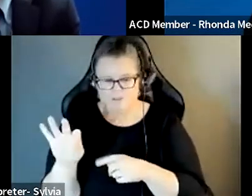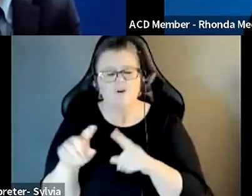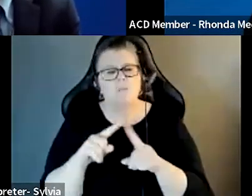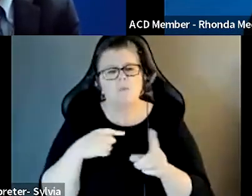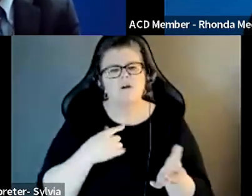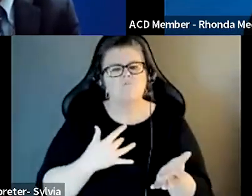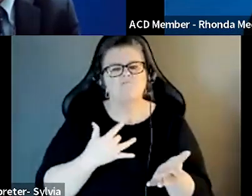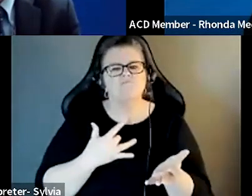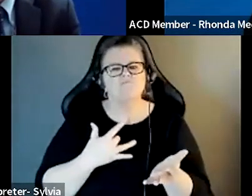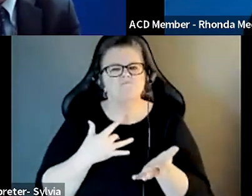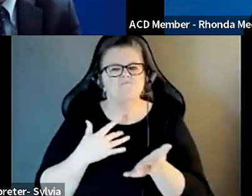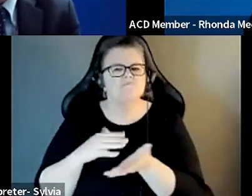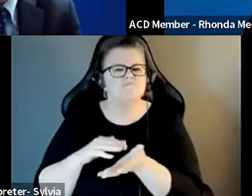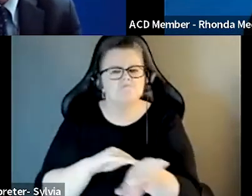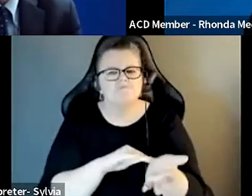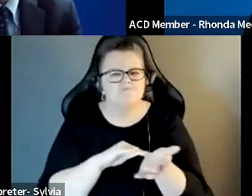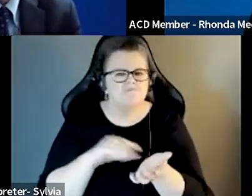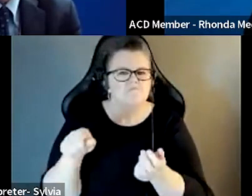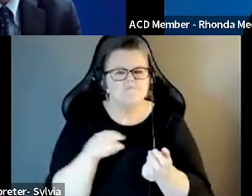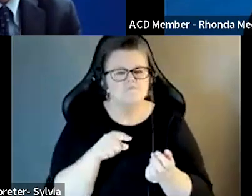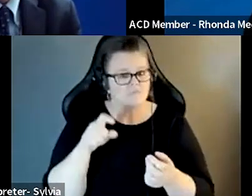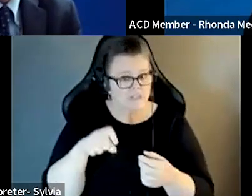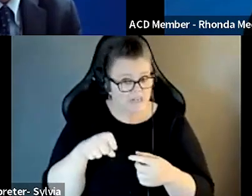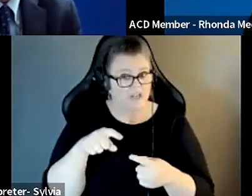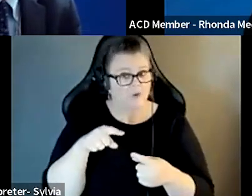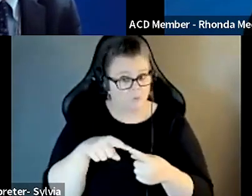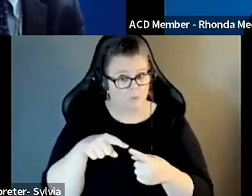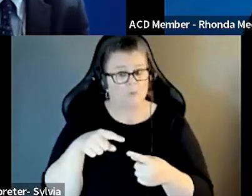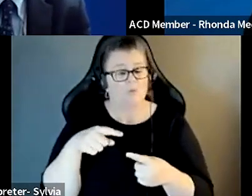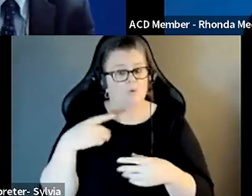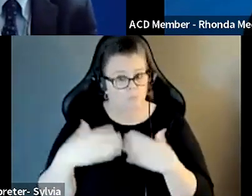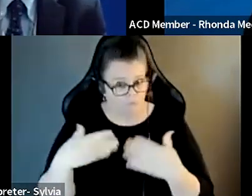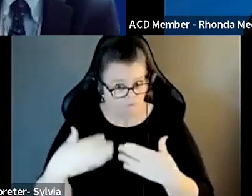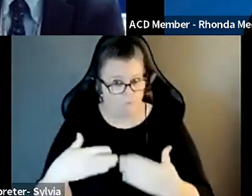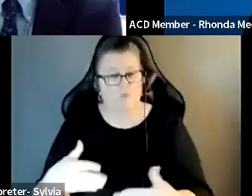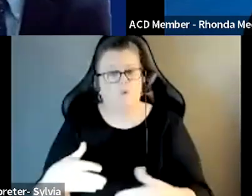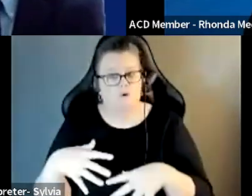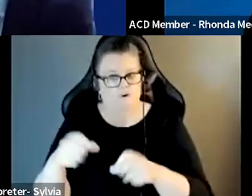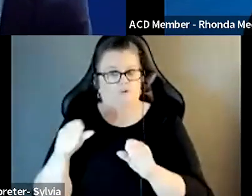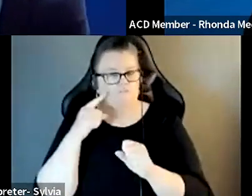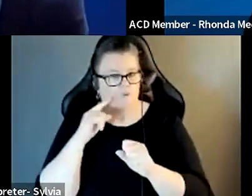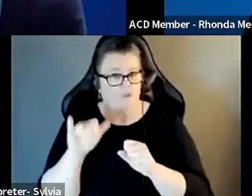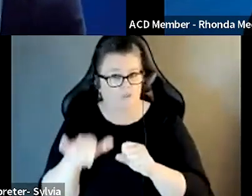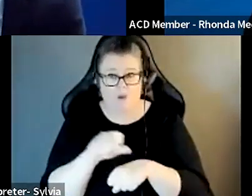about the need to move forward with this work. And if there are any objections, speak now.